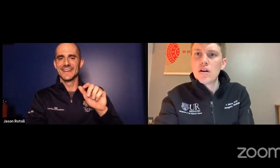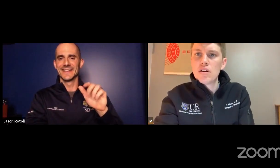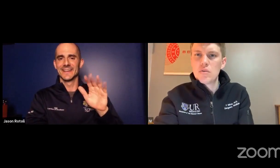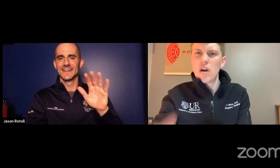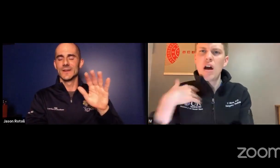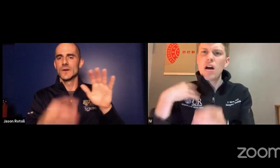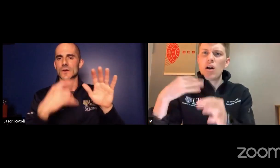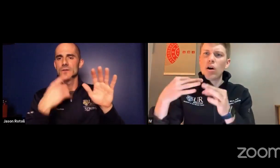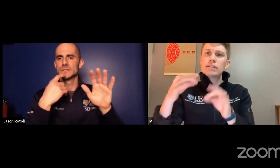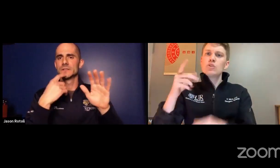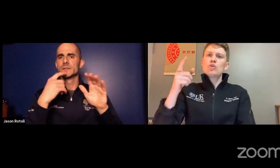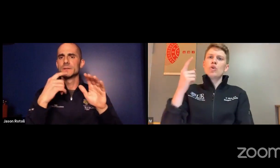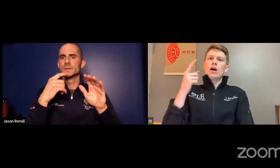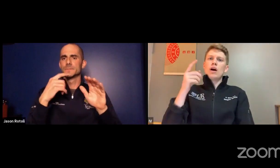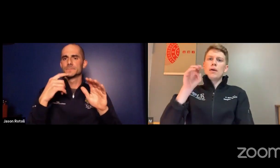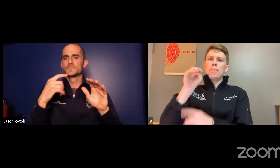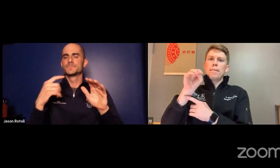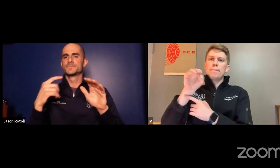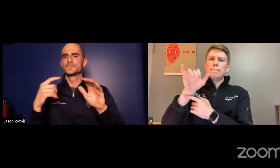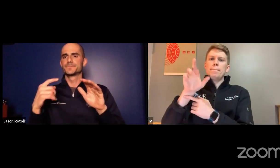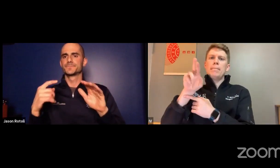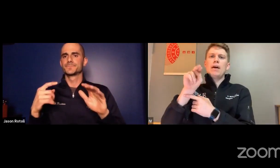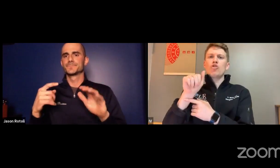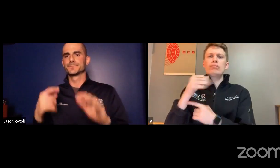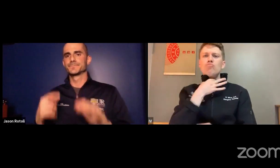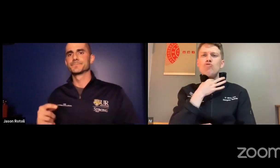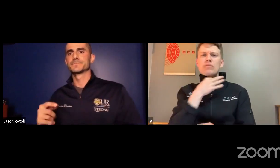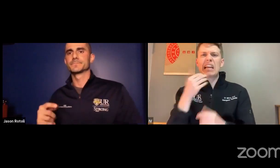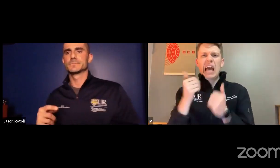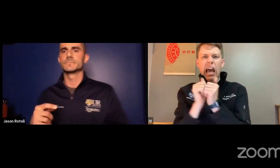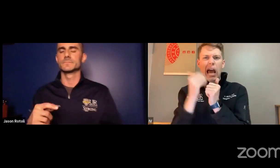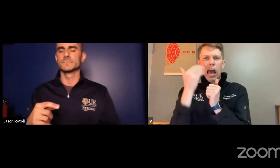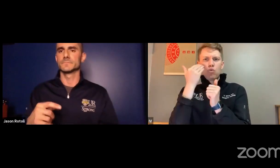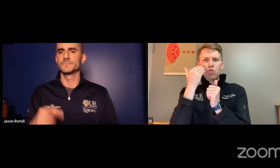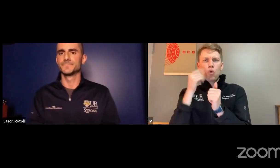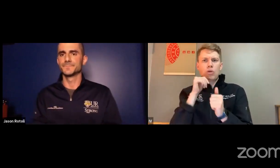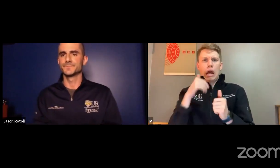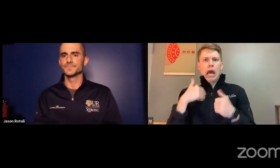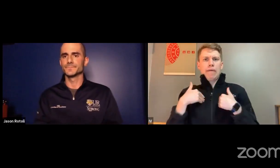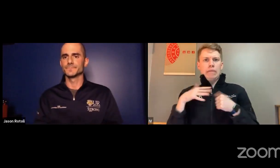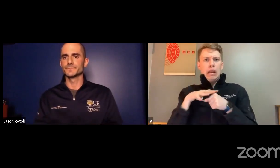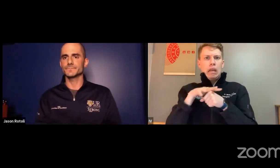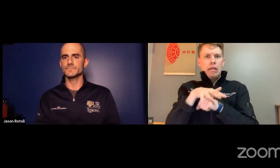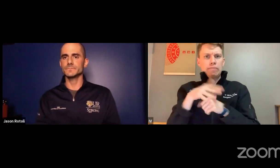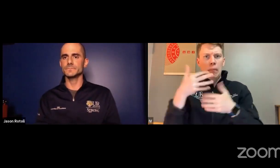IV Mirus: We have a very good question, how do we know if we're having a stroke or a heart